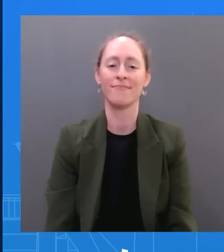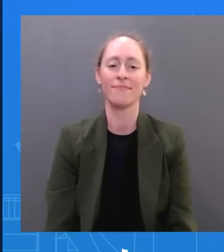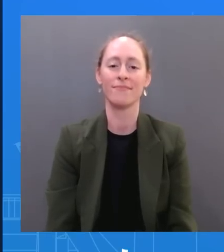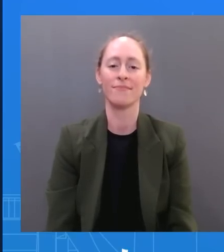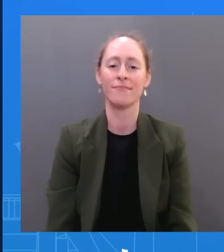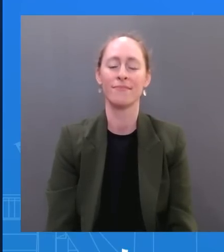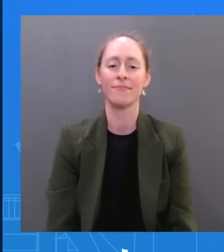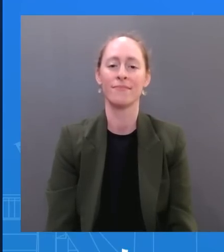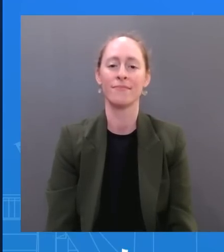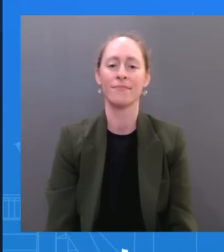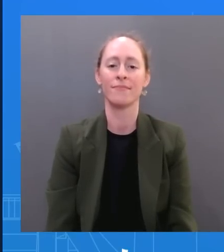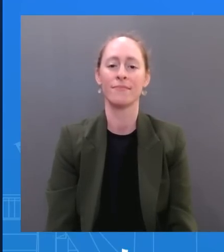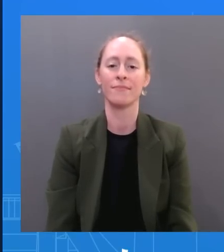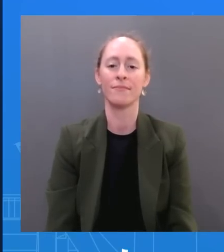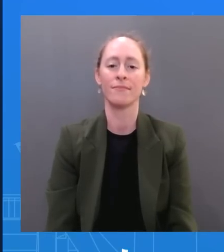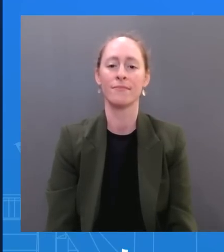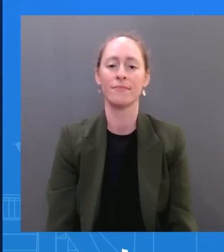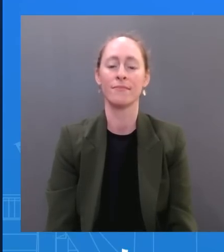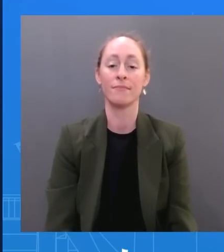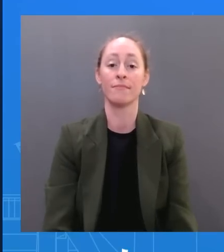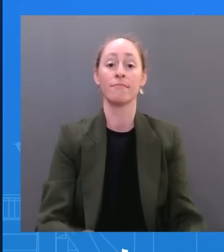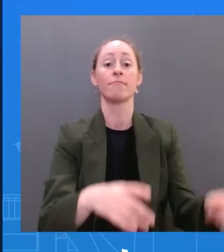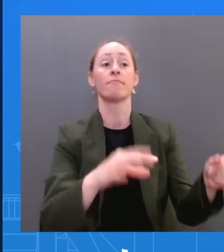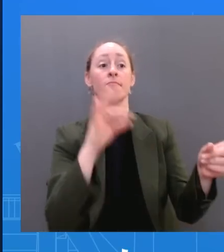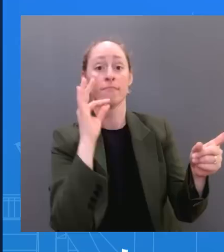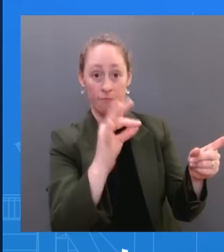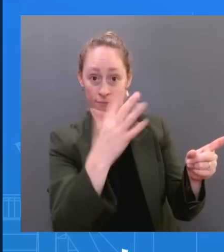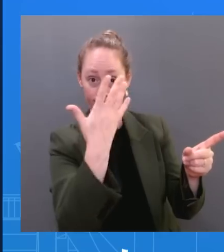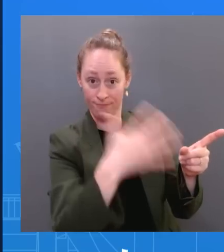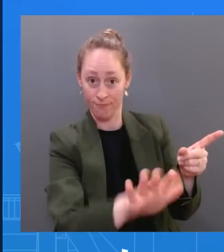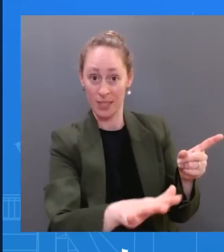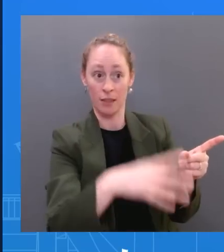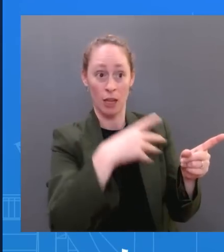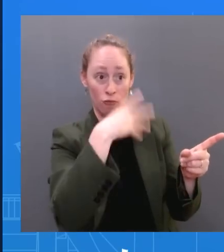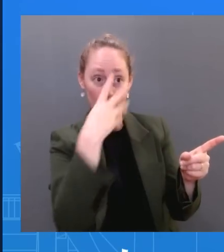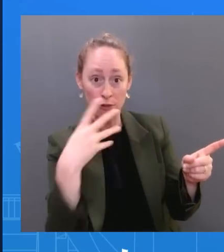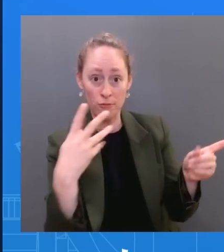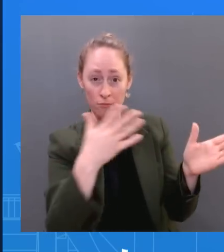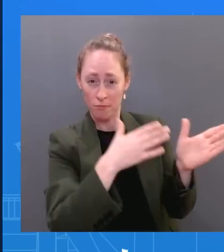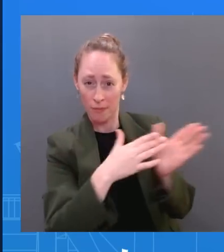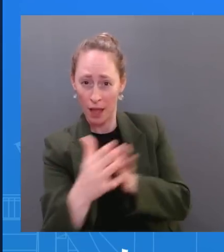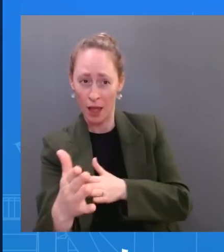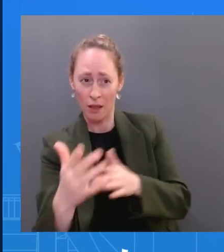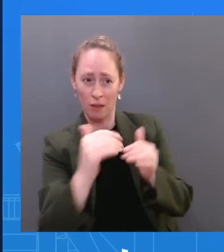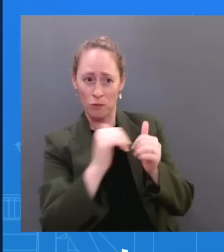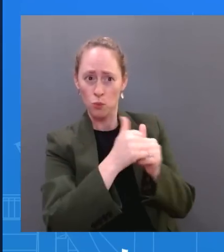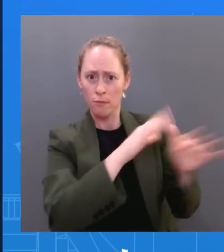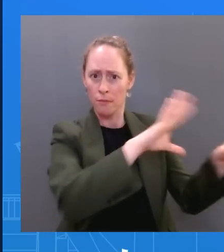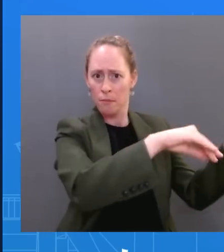We expect the two leaders to discuss their common vision for North America and common efforts to address global challenges,